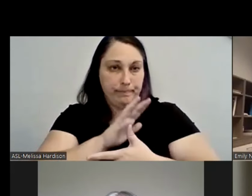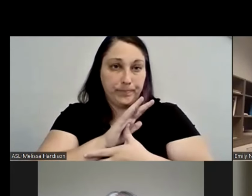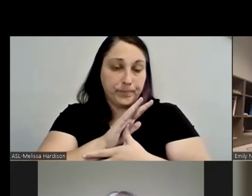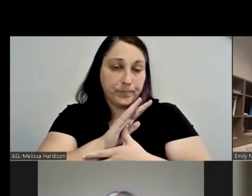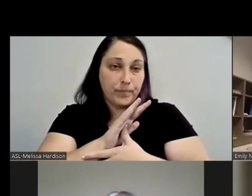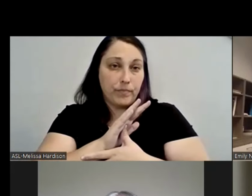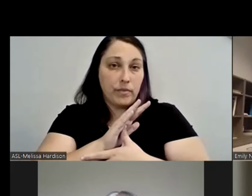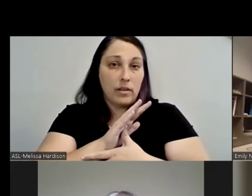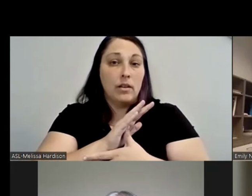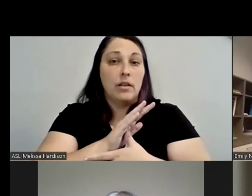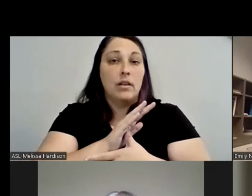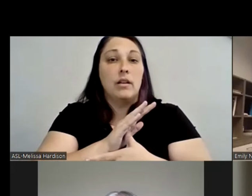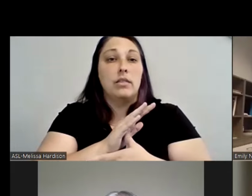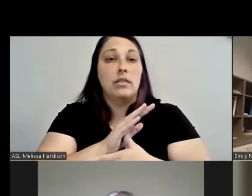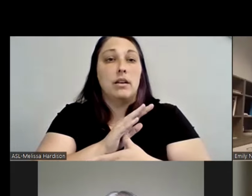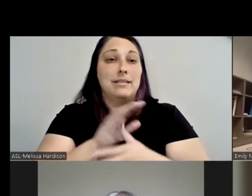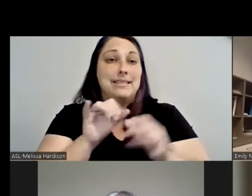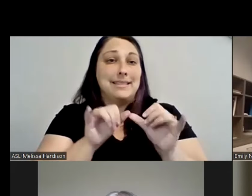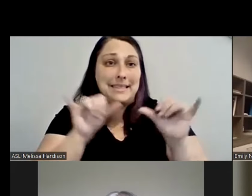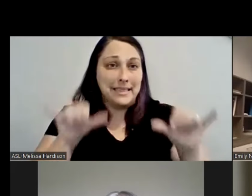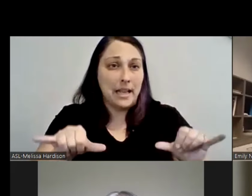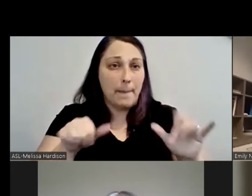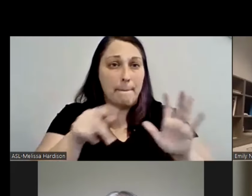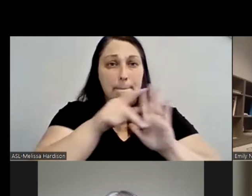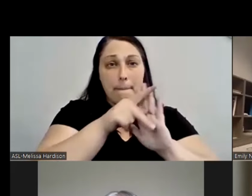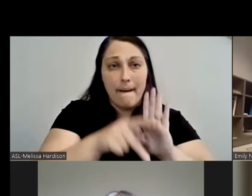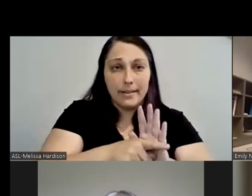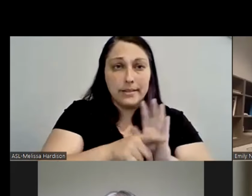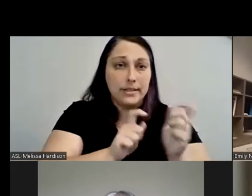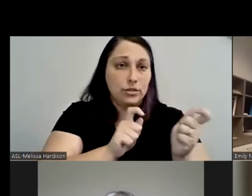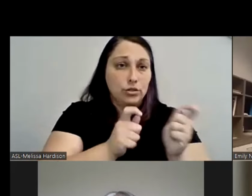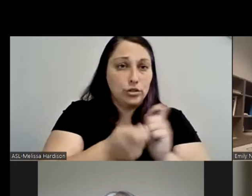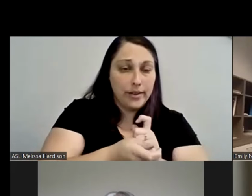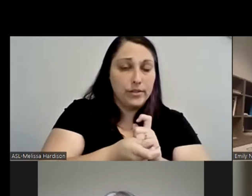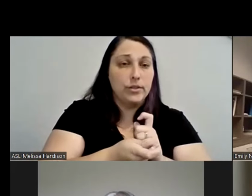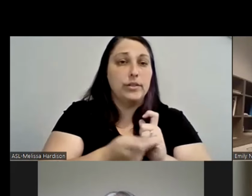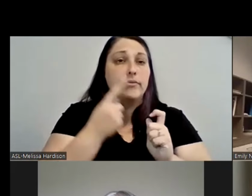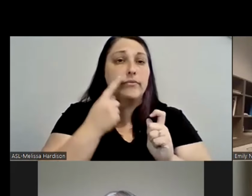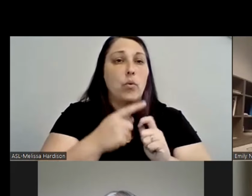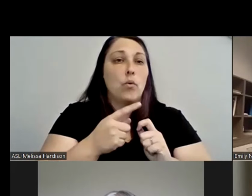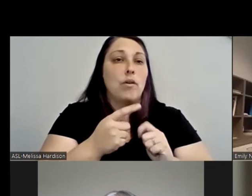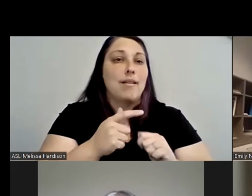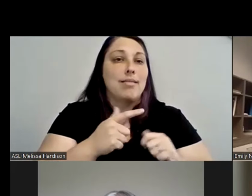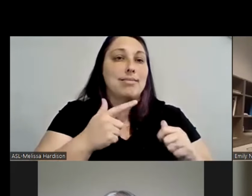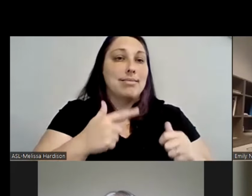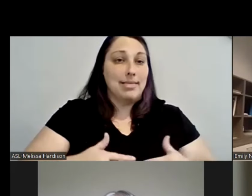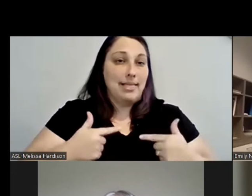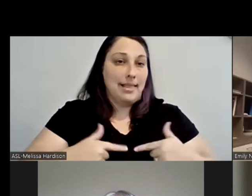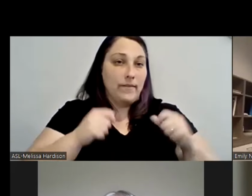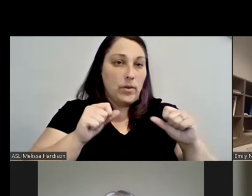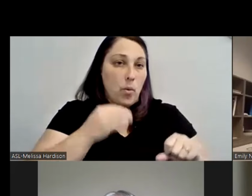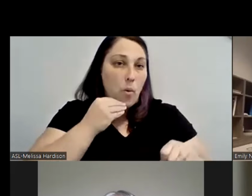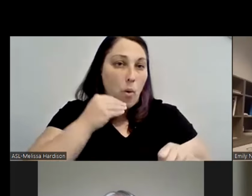at Work. You are going to learn a lot from this session today, and I'm so glad that you are able to join us!